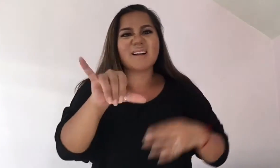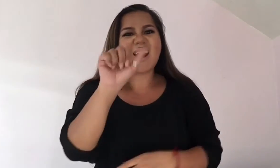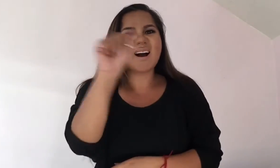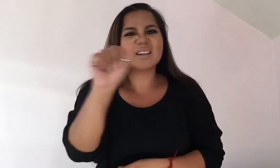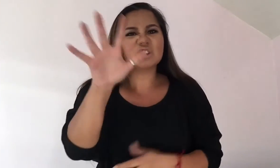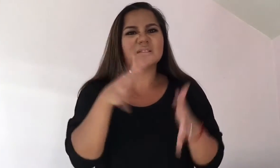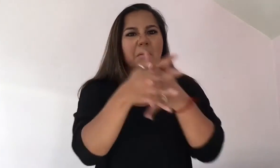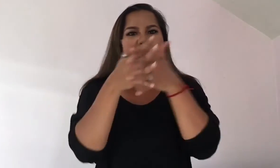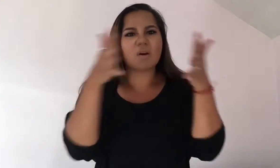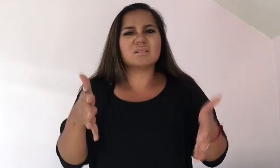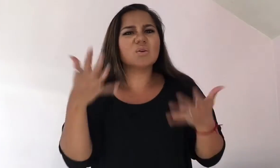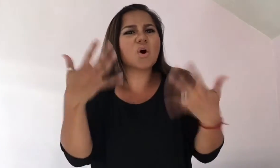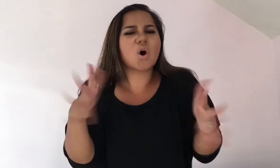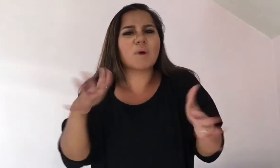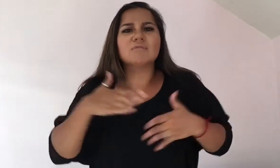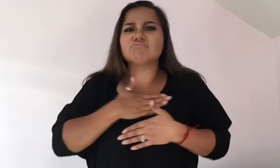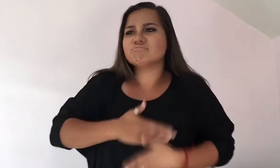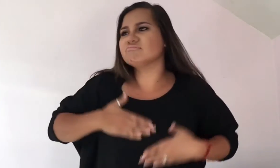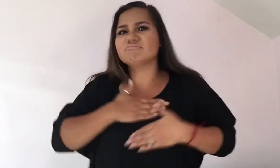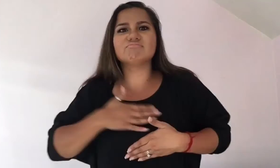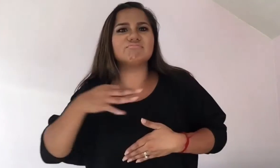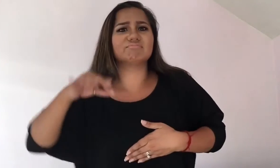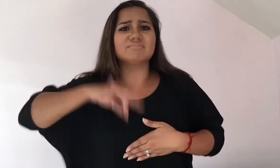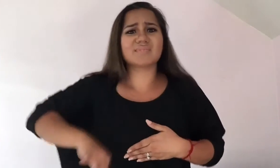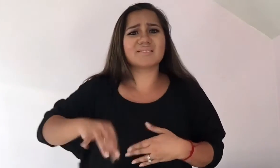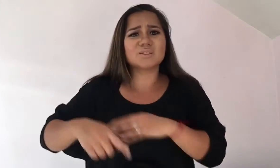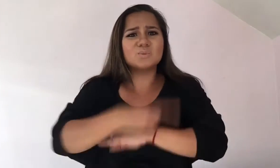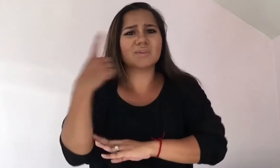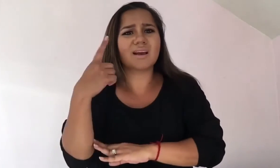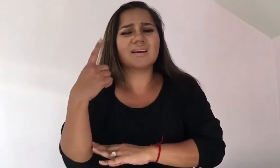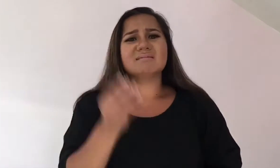that Asian Americans enjoy today.